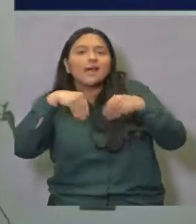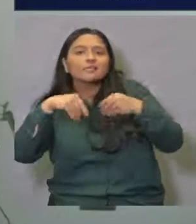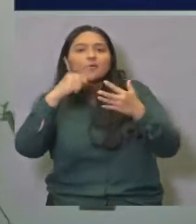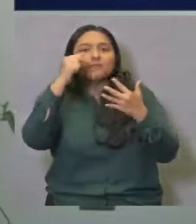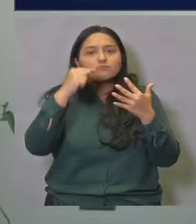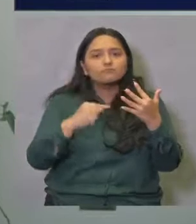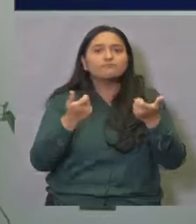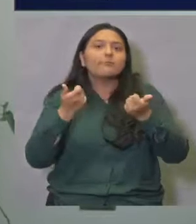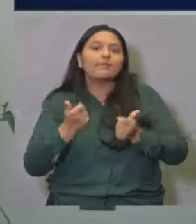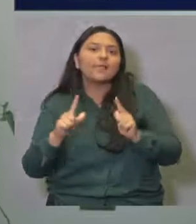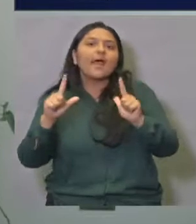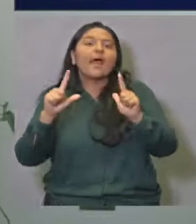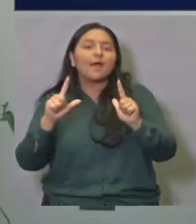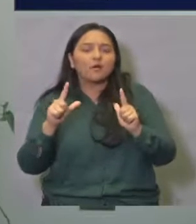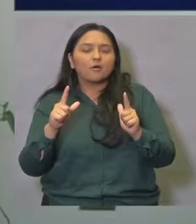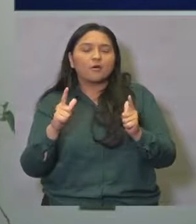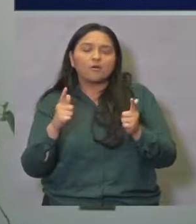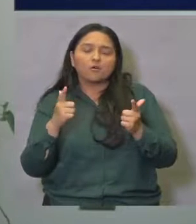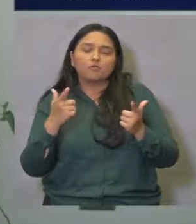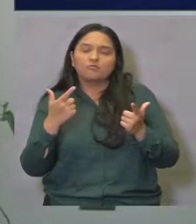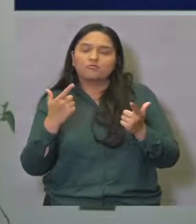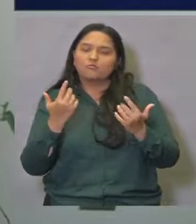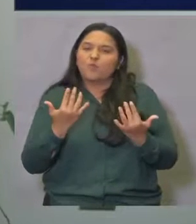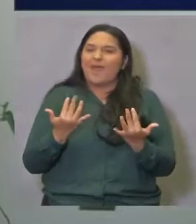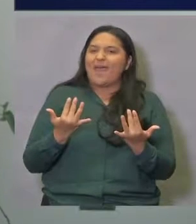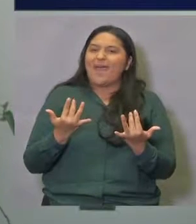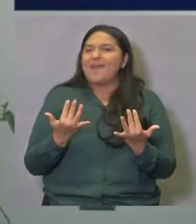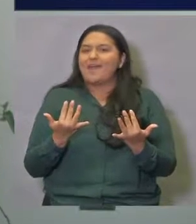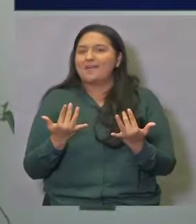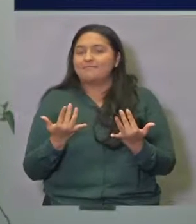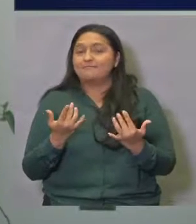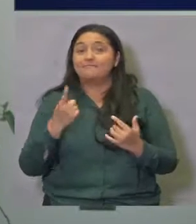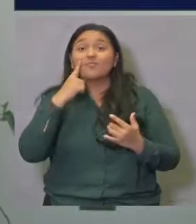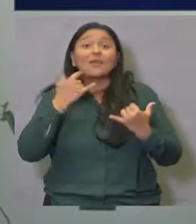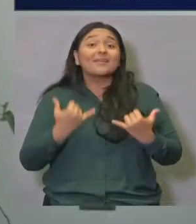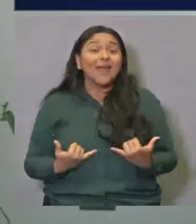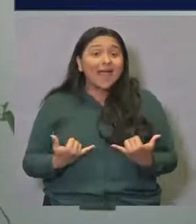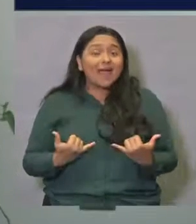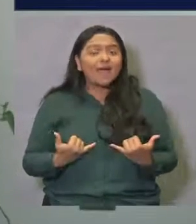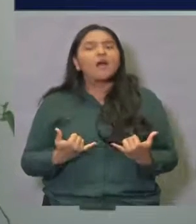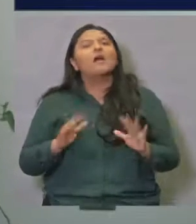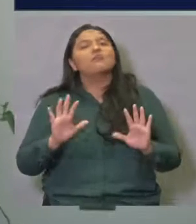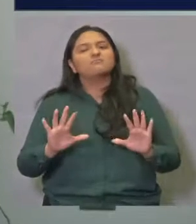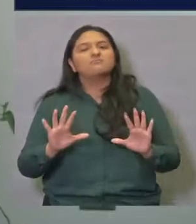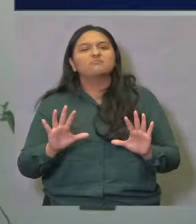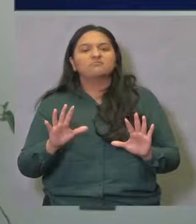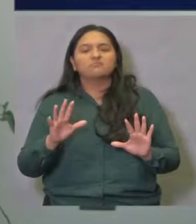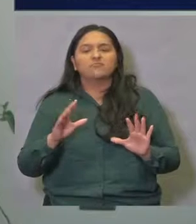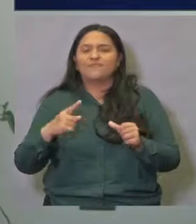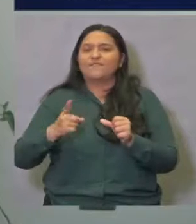ACTIVITIES THAT ARE PERMITTED